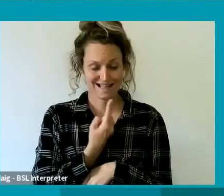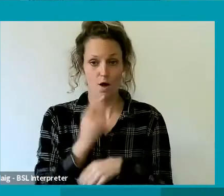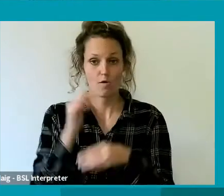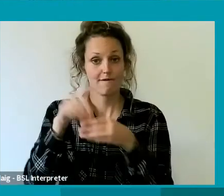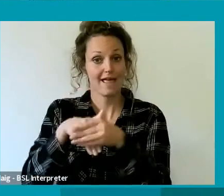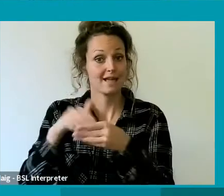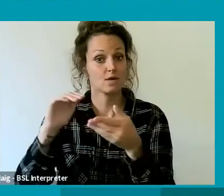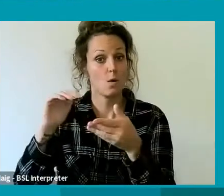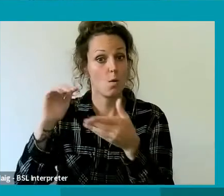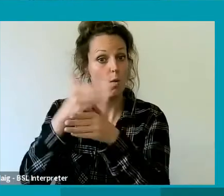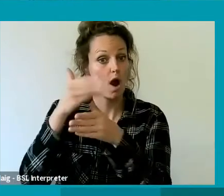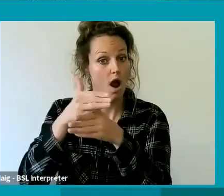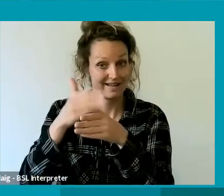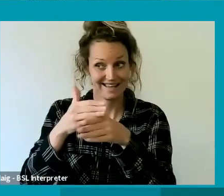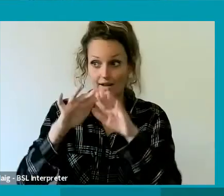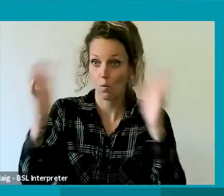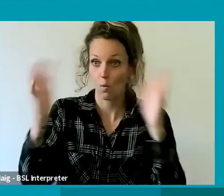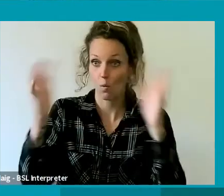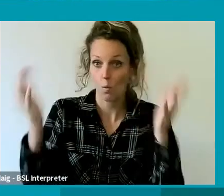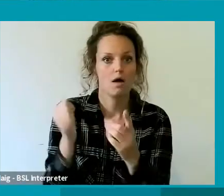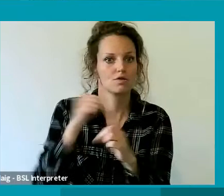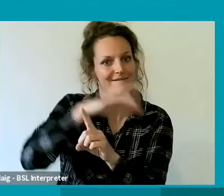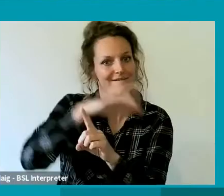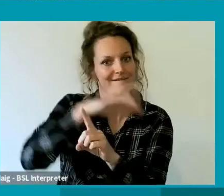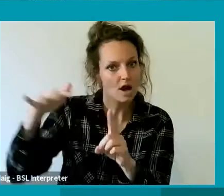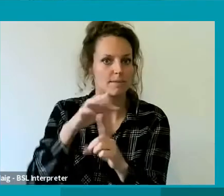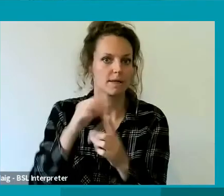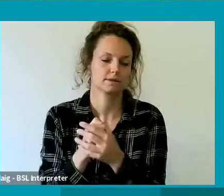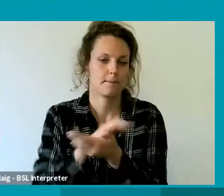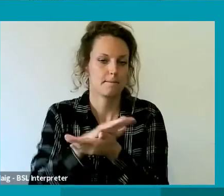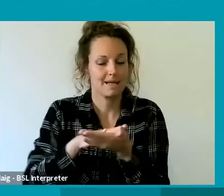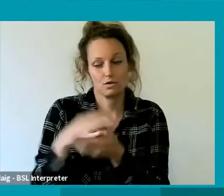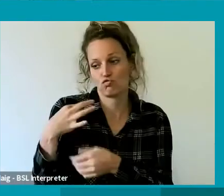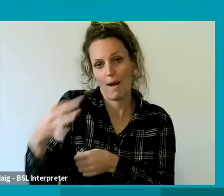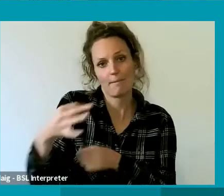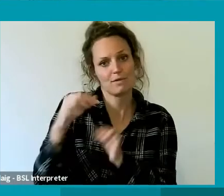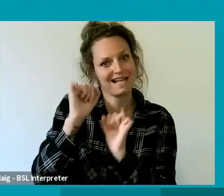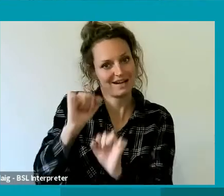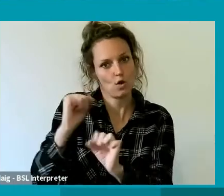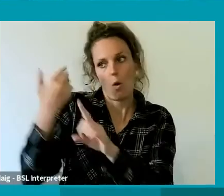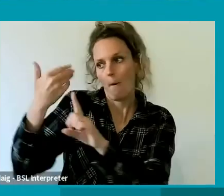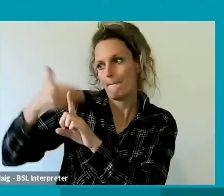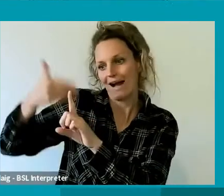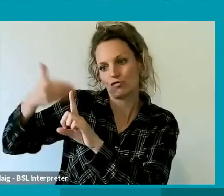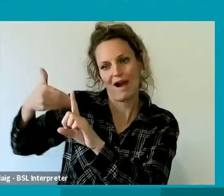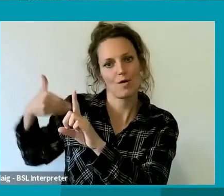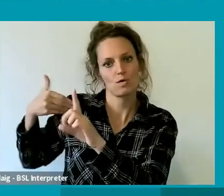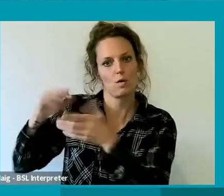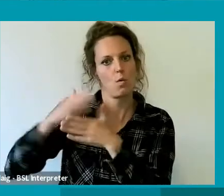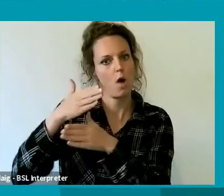So it can represent your professional story. So essentially your personal brand is really about your personality, right?